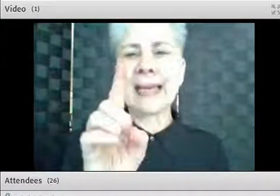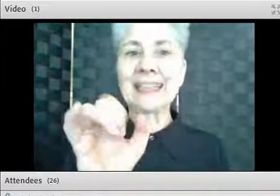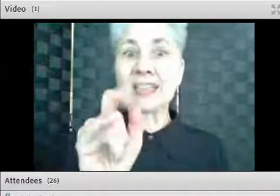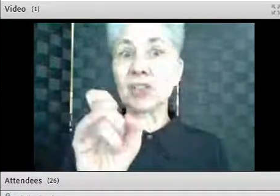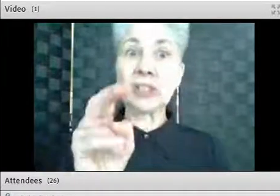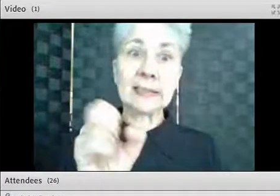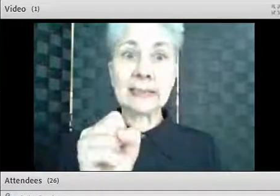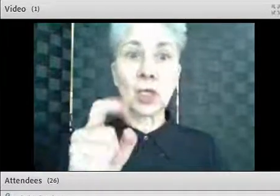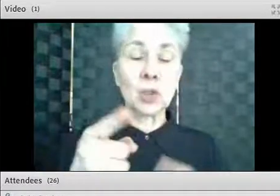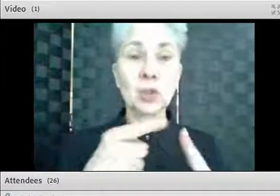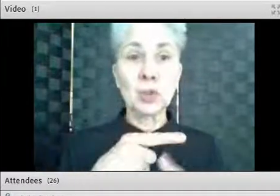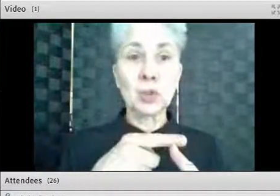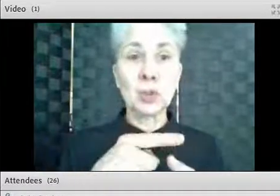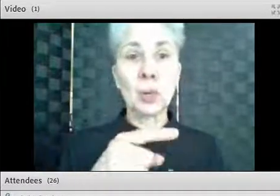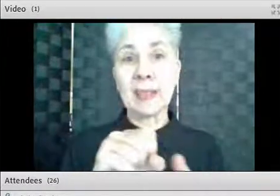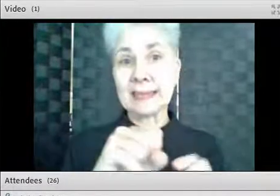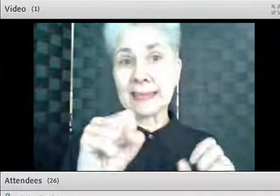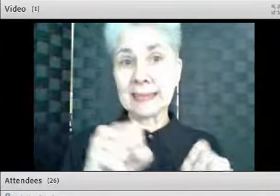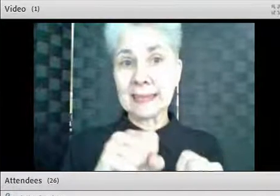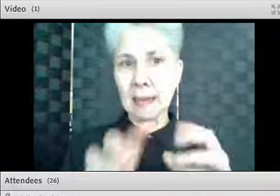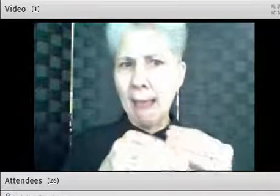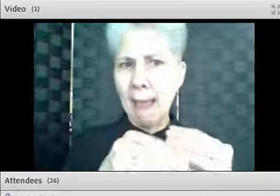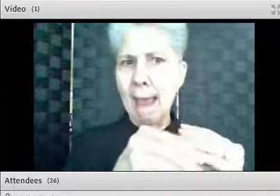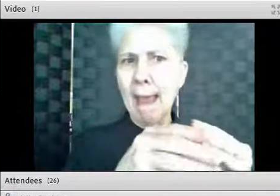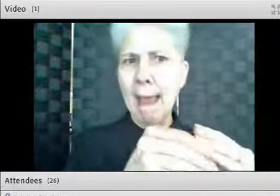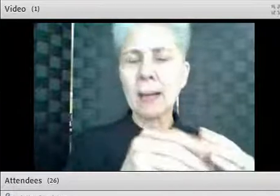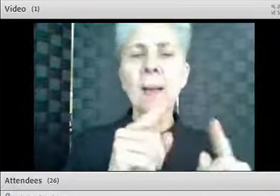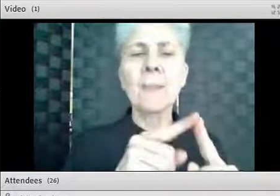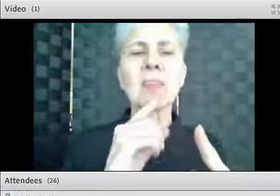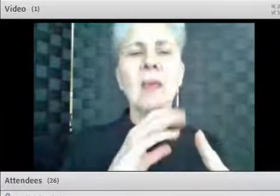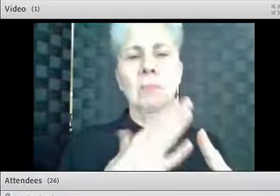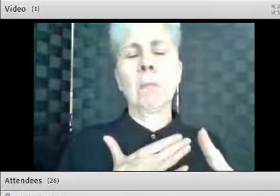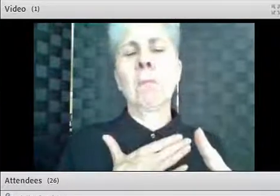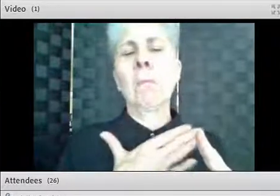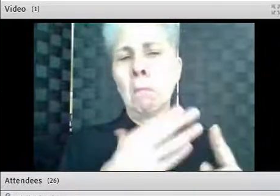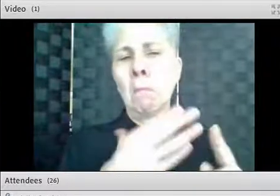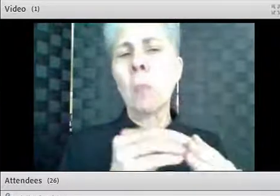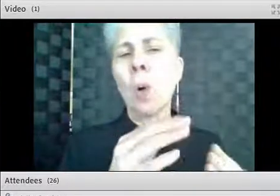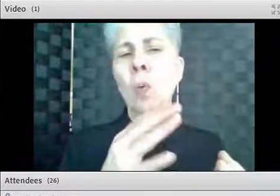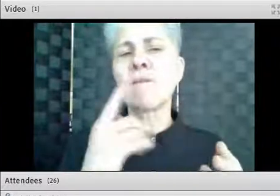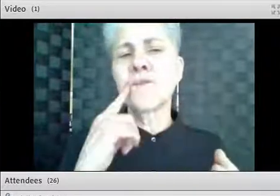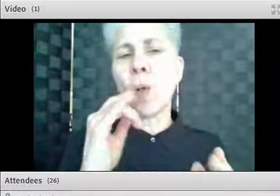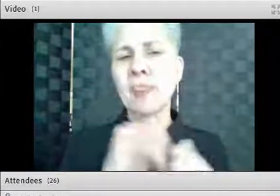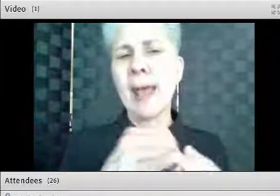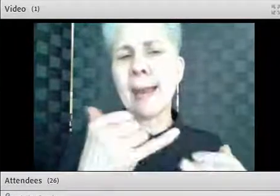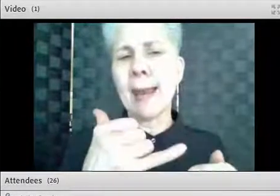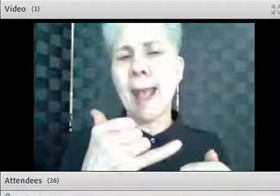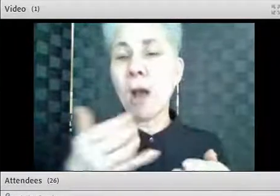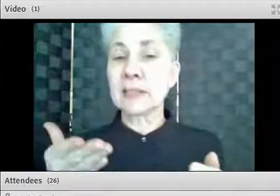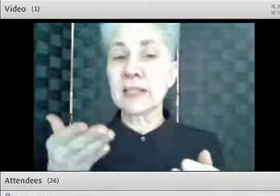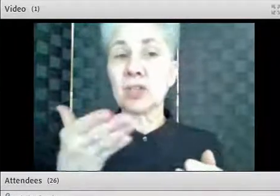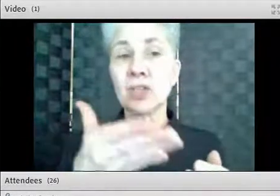but they're much more open to that now, okay, to suggestions outside of Library of Congress to adapt the system, but it's still,